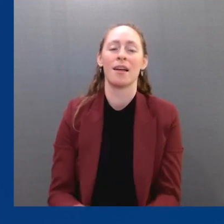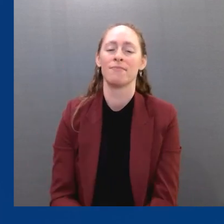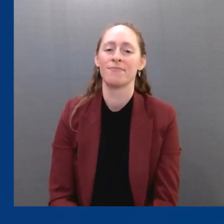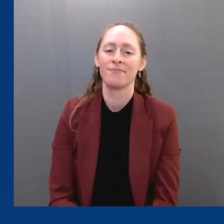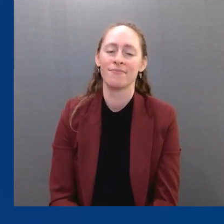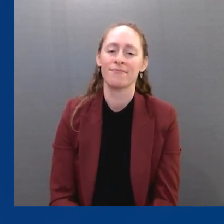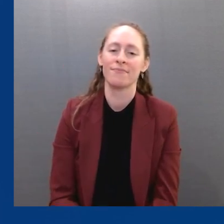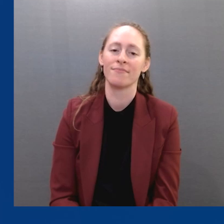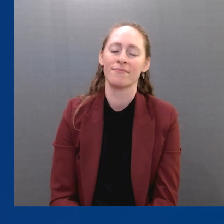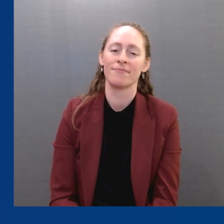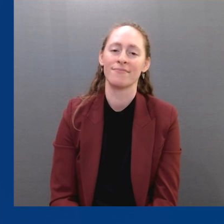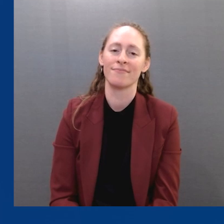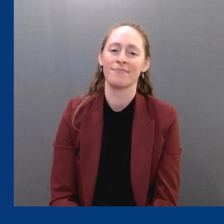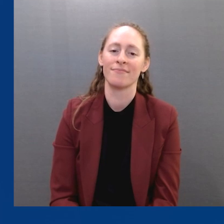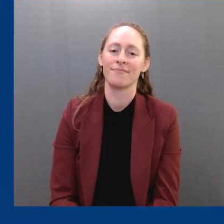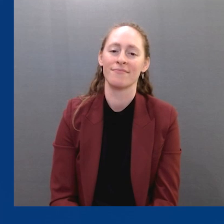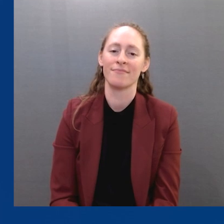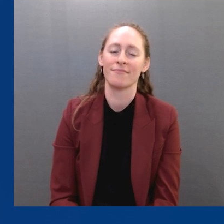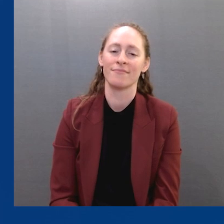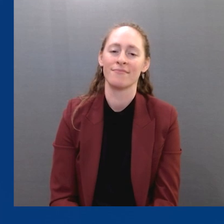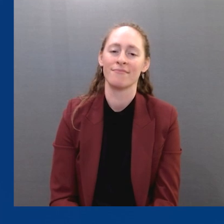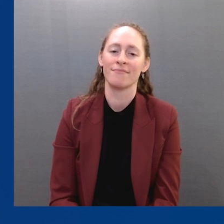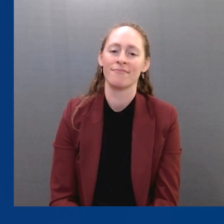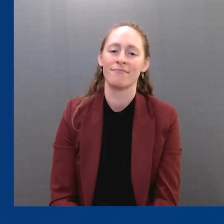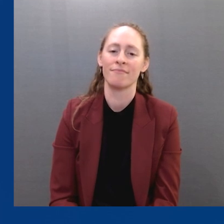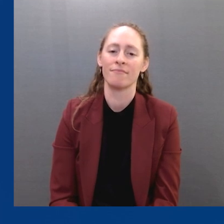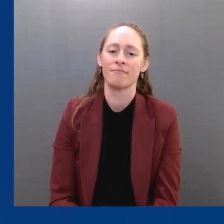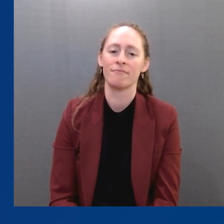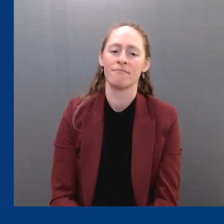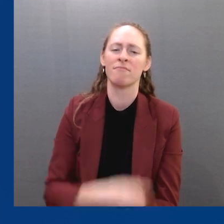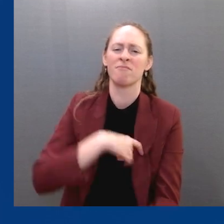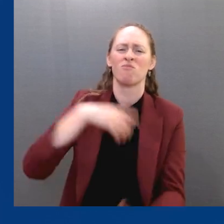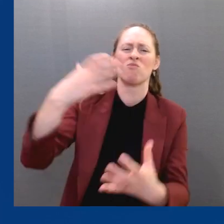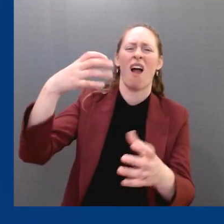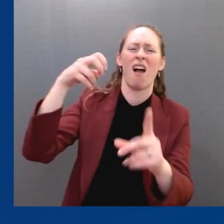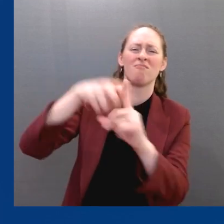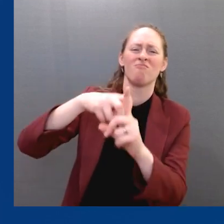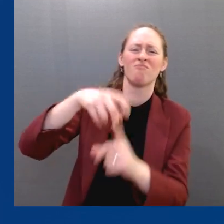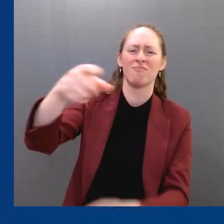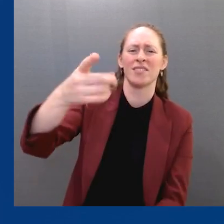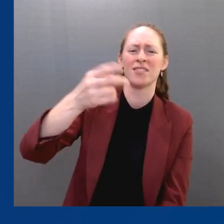I was wondering if Dr. Walensky could clarify something that you mentioned in your presentation